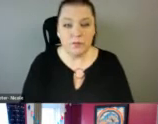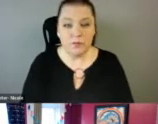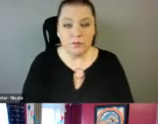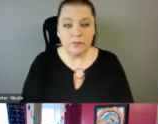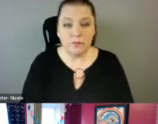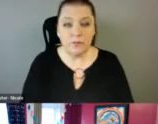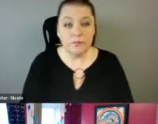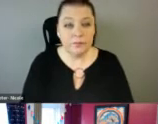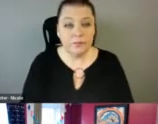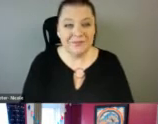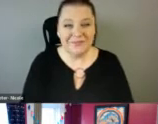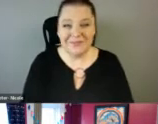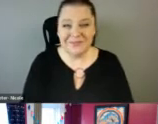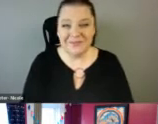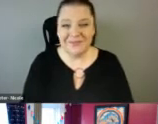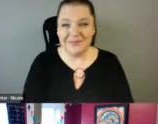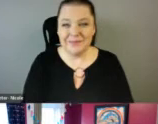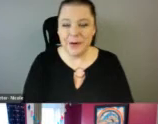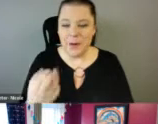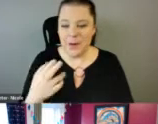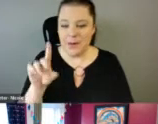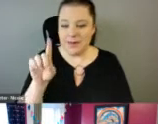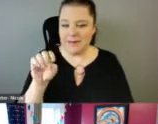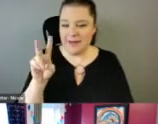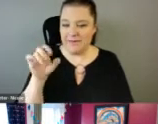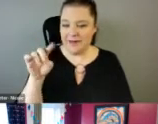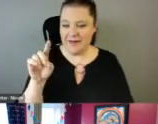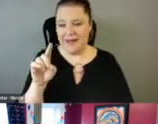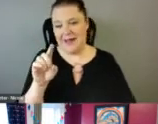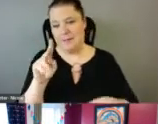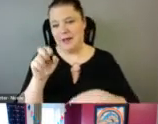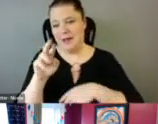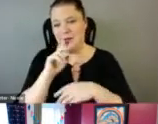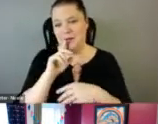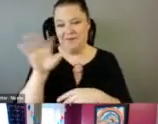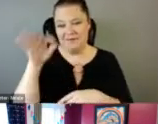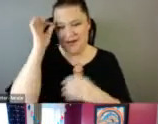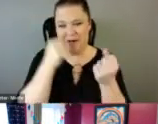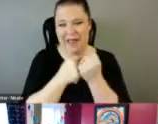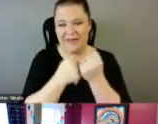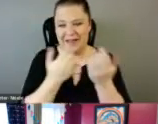Oh good. David Miller, federal advocate and our wonderful colleague at NASMHPD is here with us. Good to see you, David.